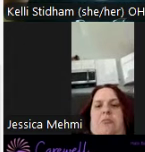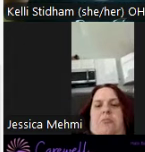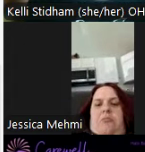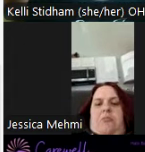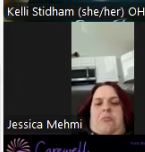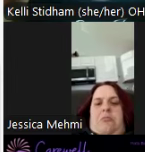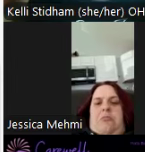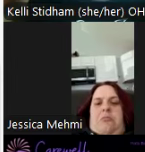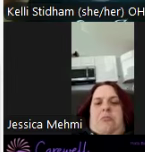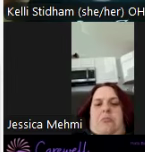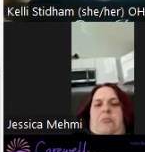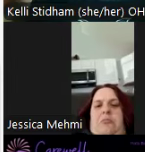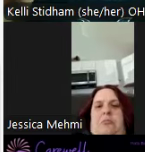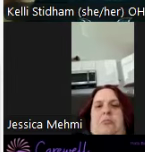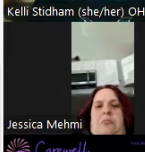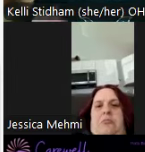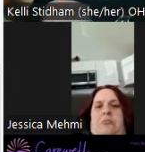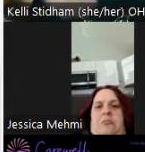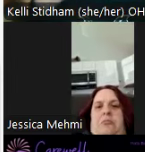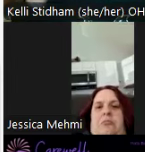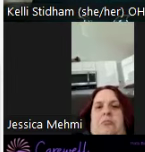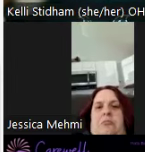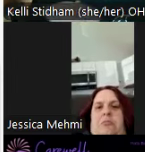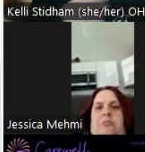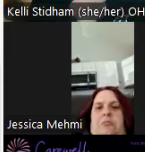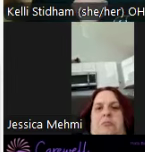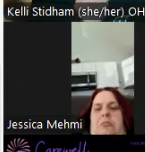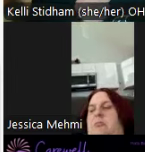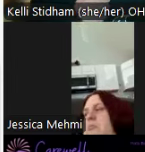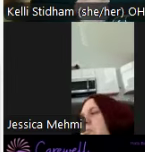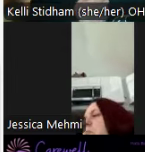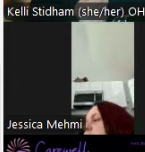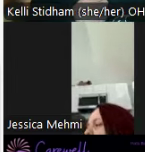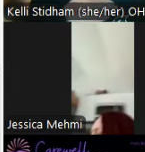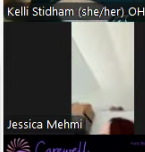accumulated hours, Diana. Oh, I